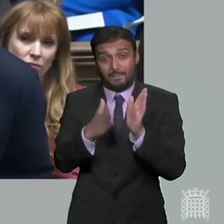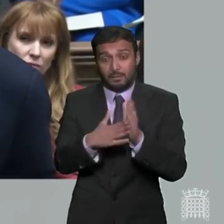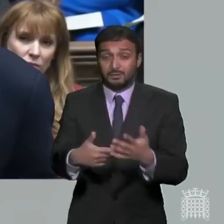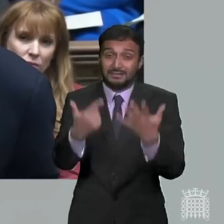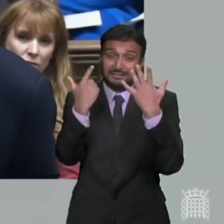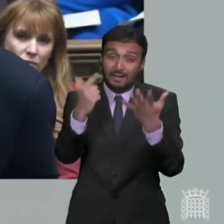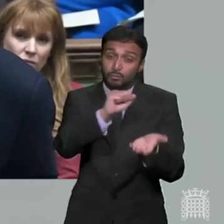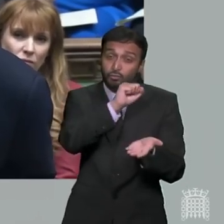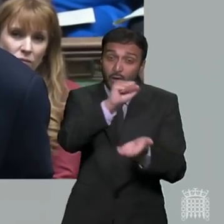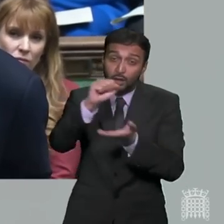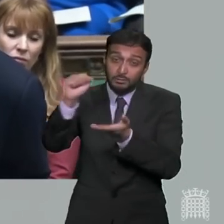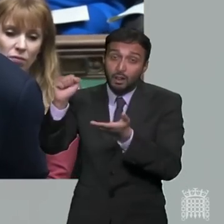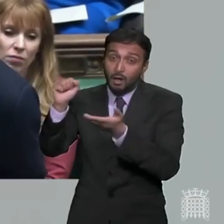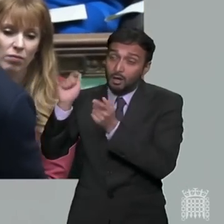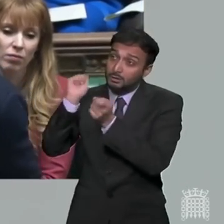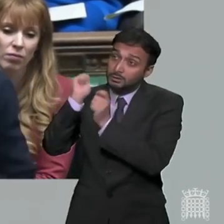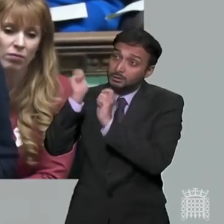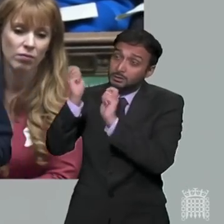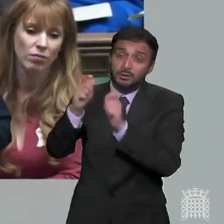they always clobber working people?